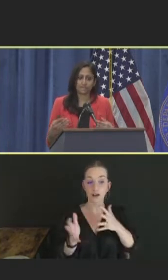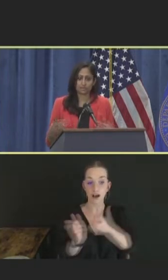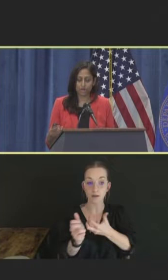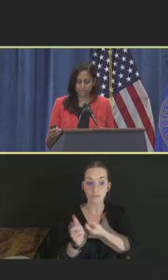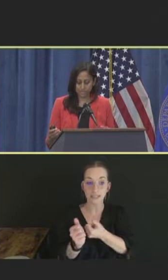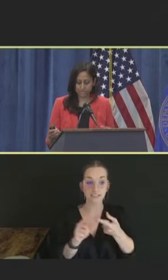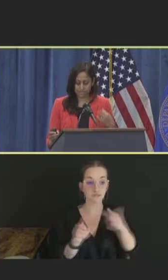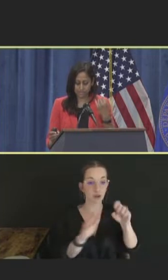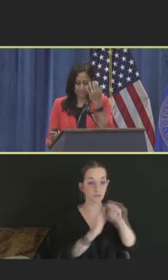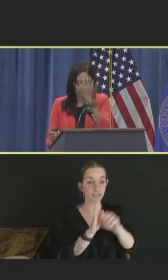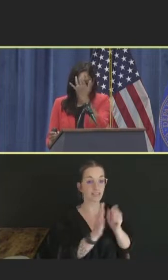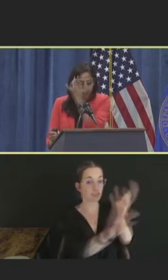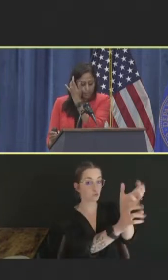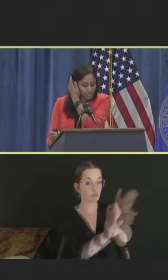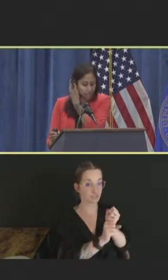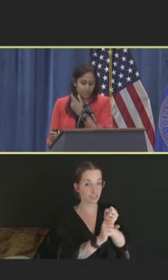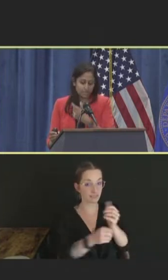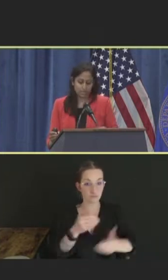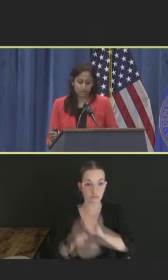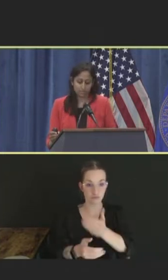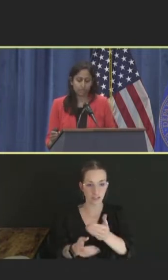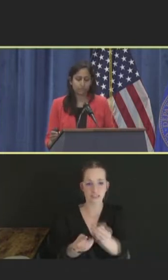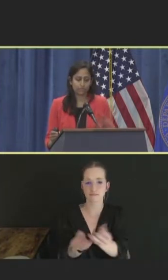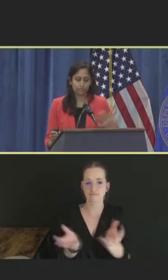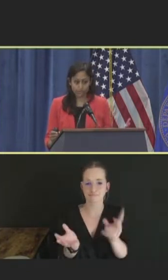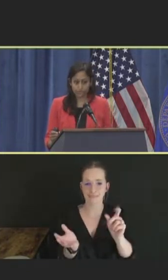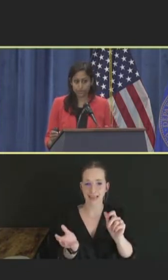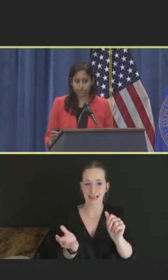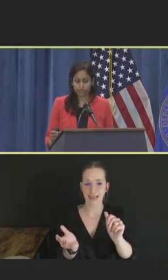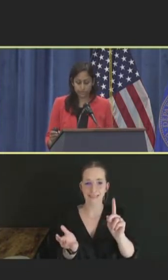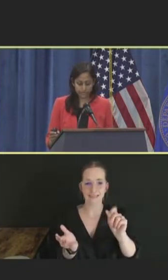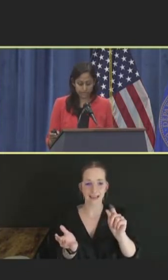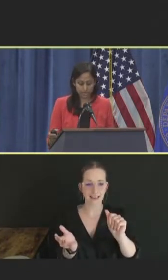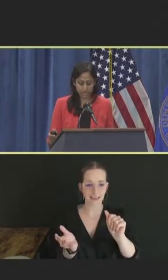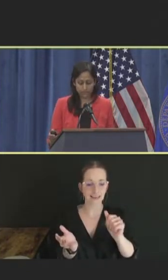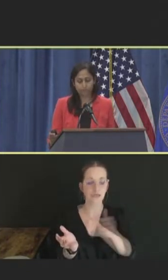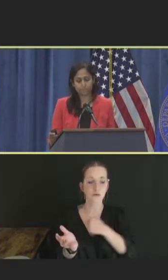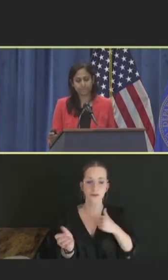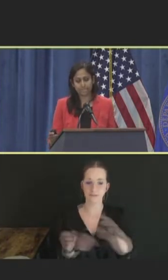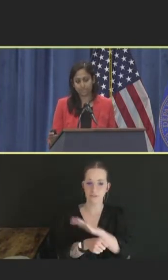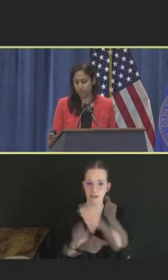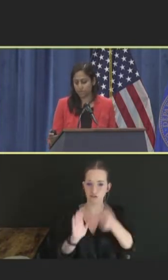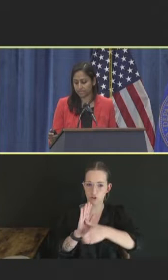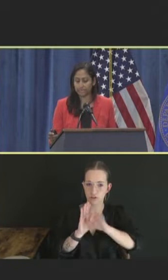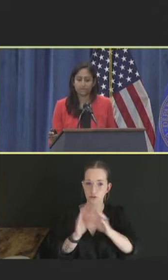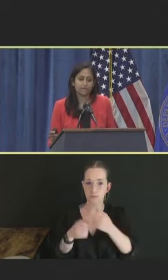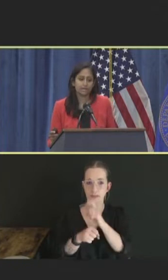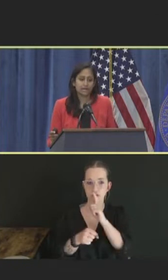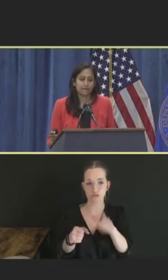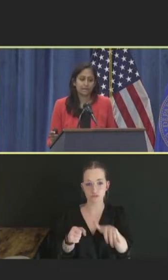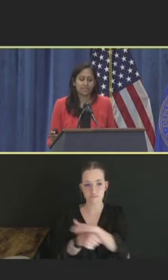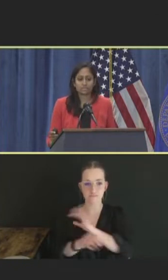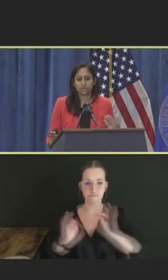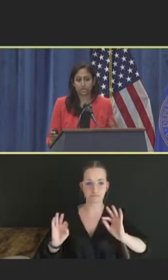and processed. And we fully review those for completeness and quality. And that's what our